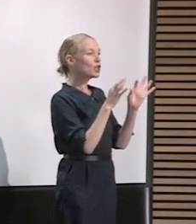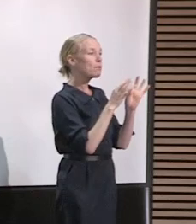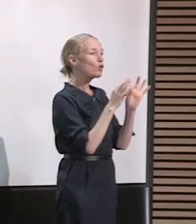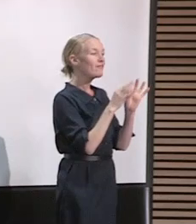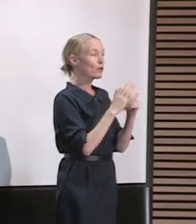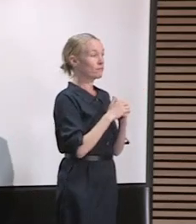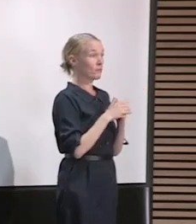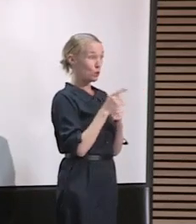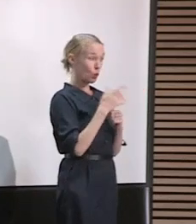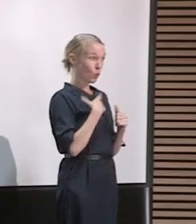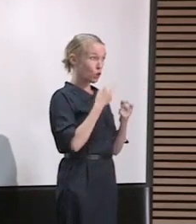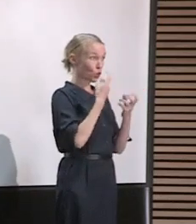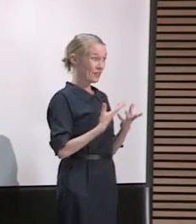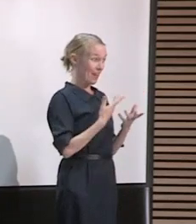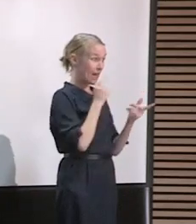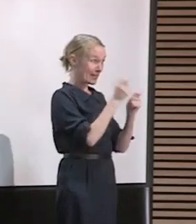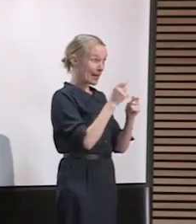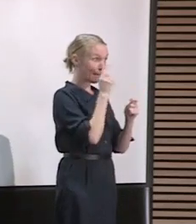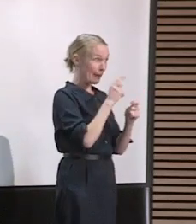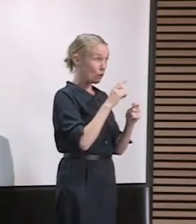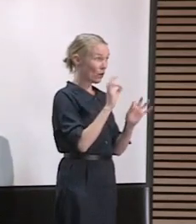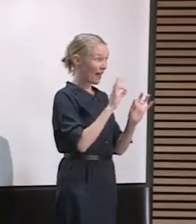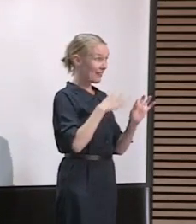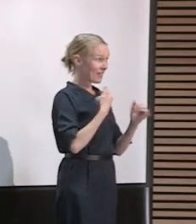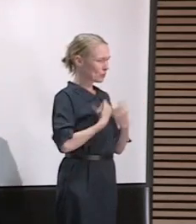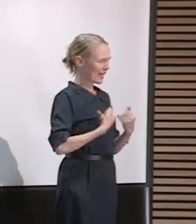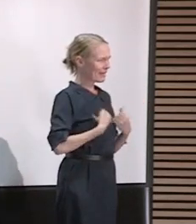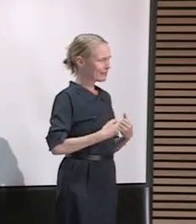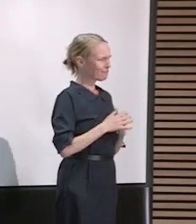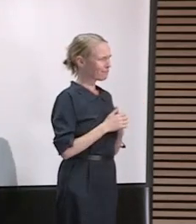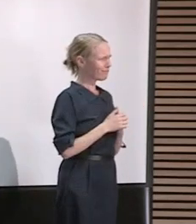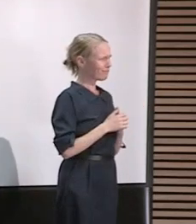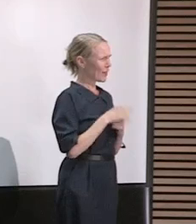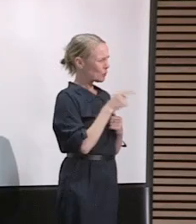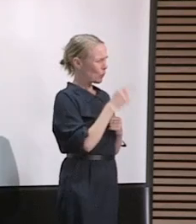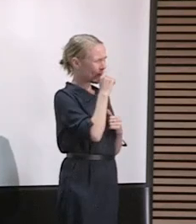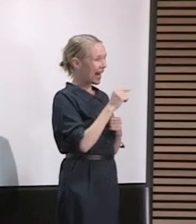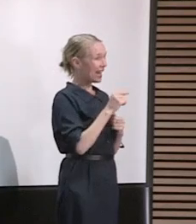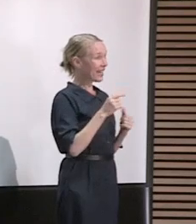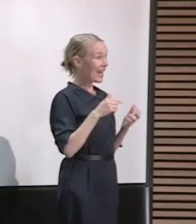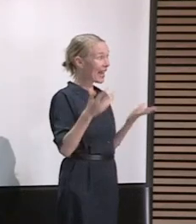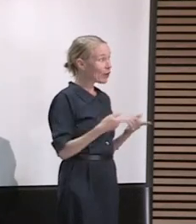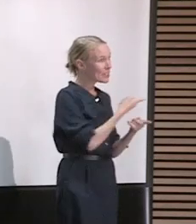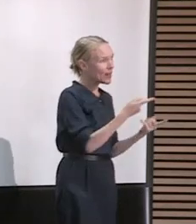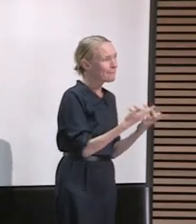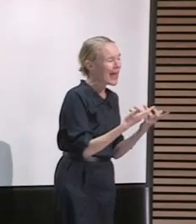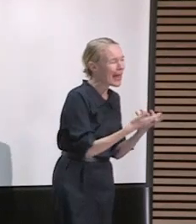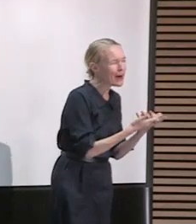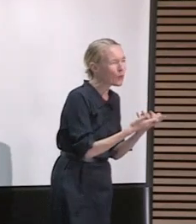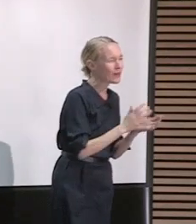kind of incentive to get the asymptomatic people to test? Any carrot? What we